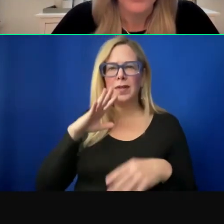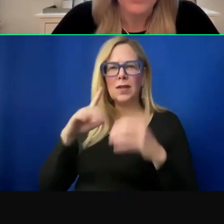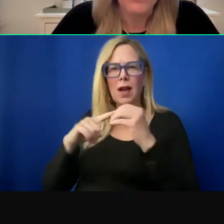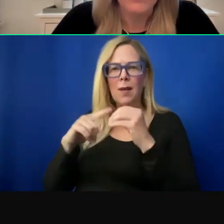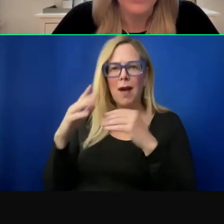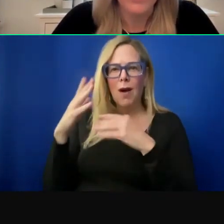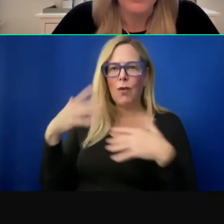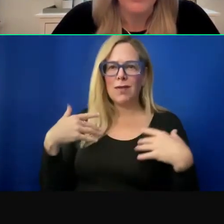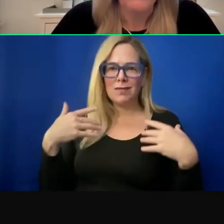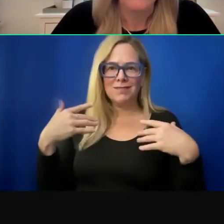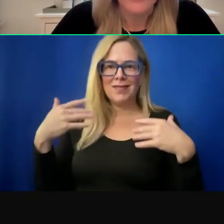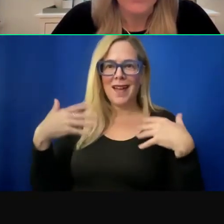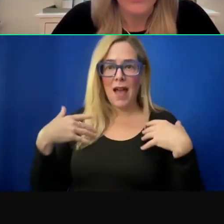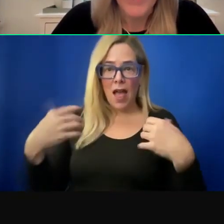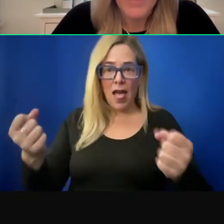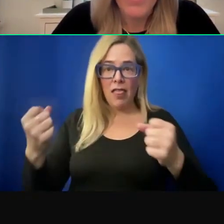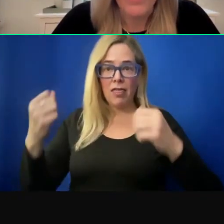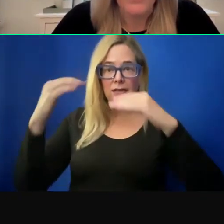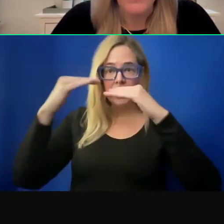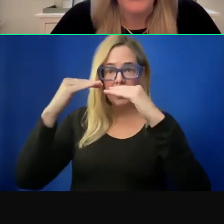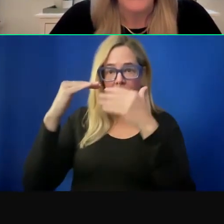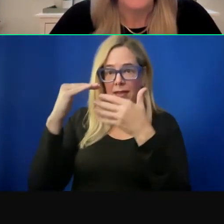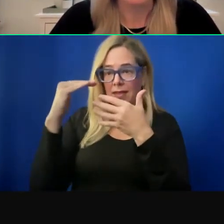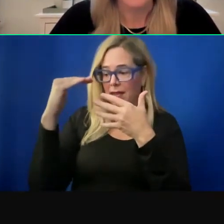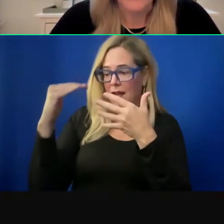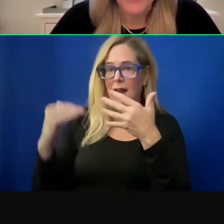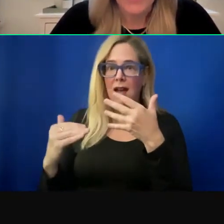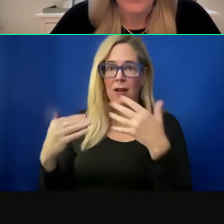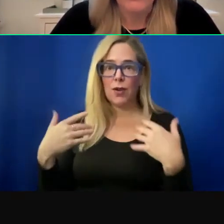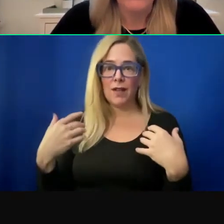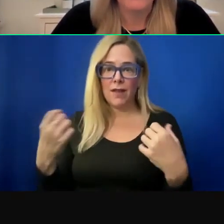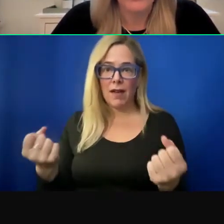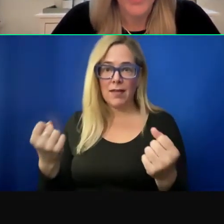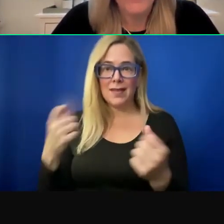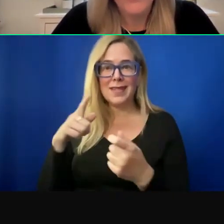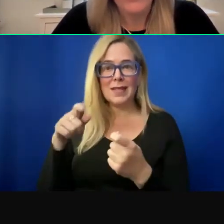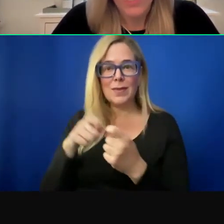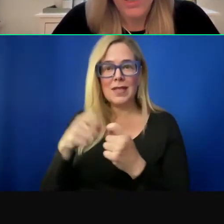particularly for disabled people. And we need to start having those